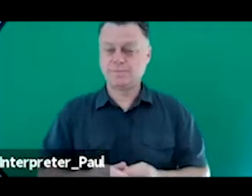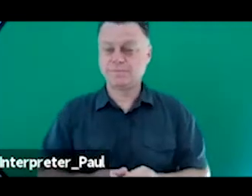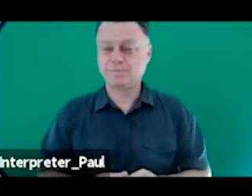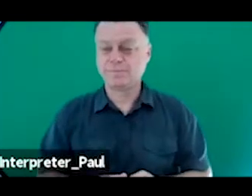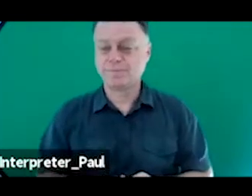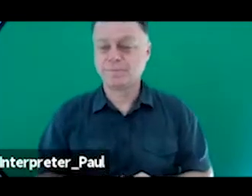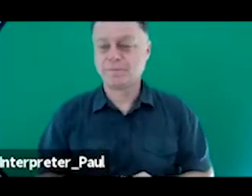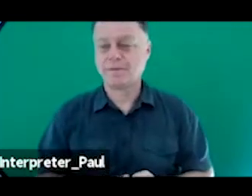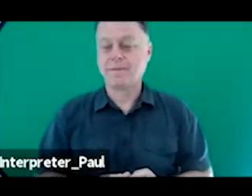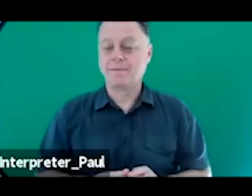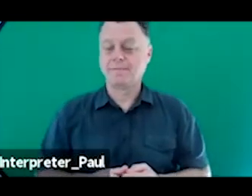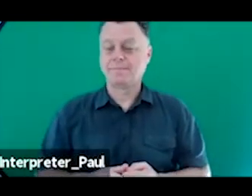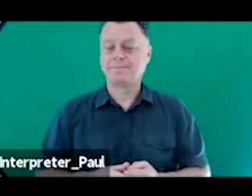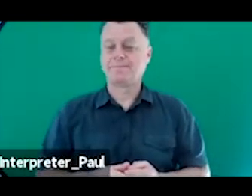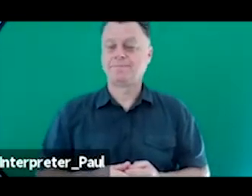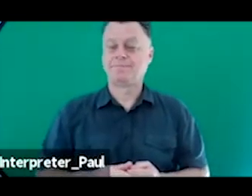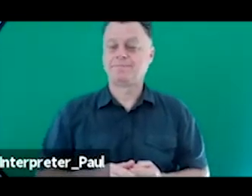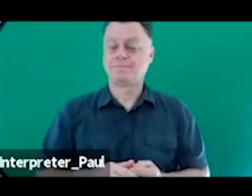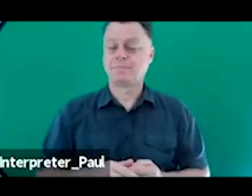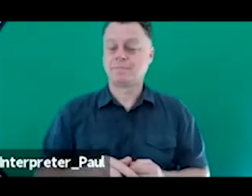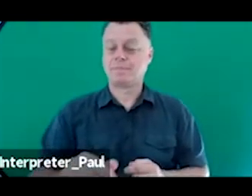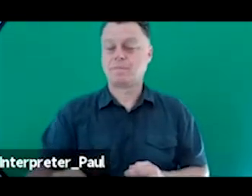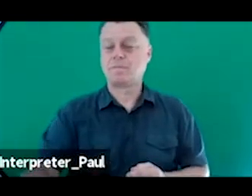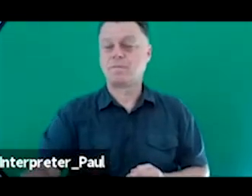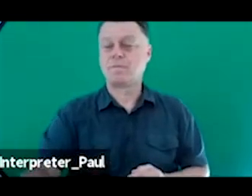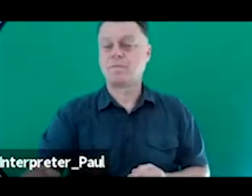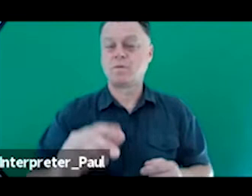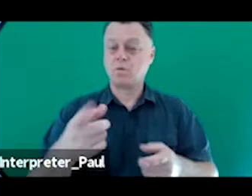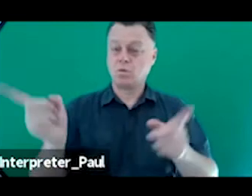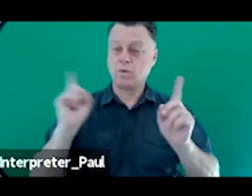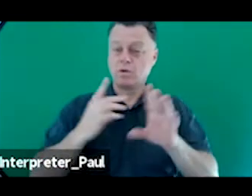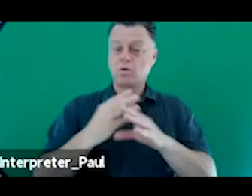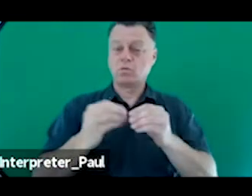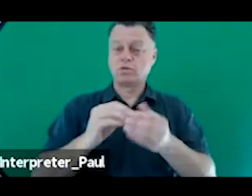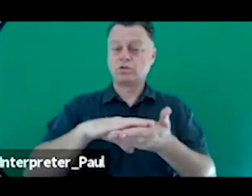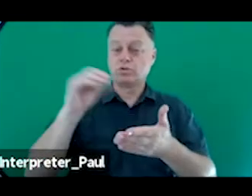When we get to work with students with disability barriers in their lives,